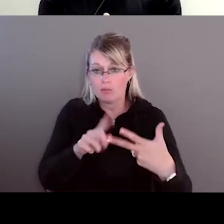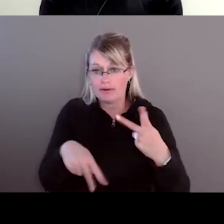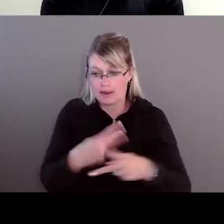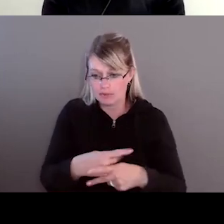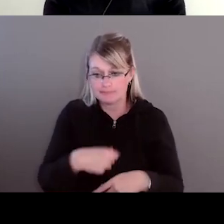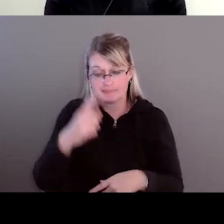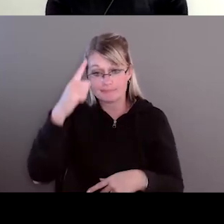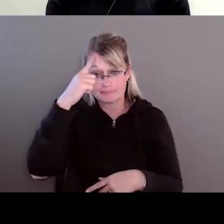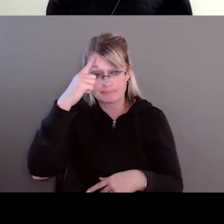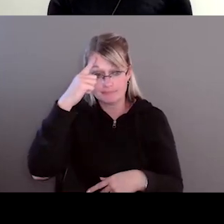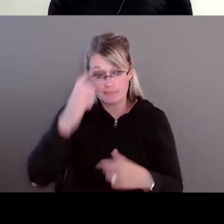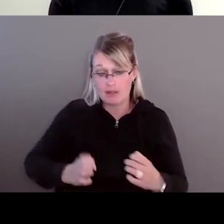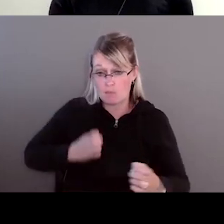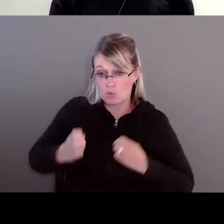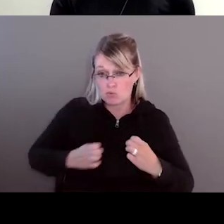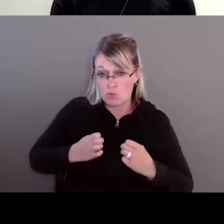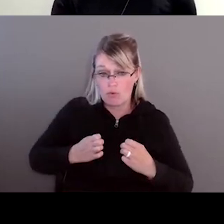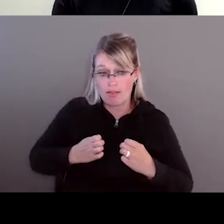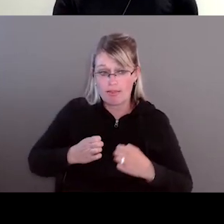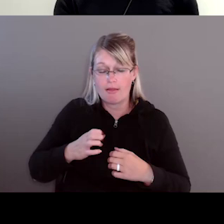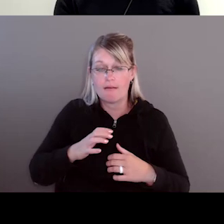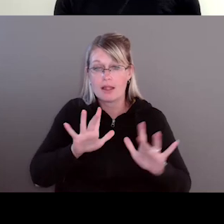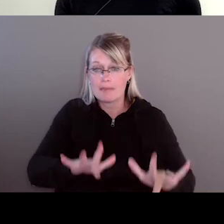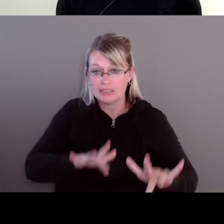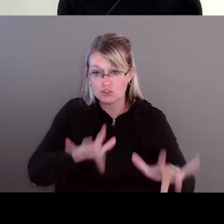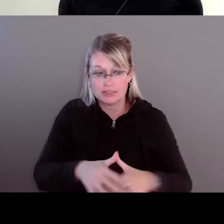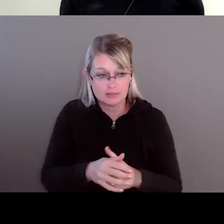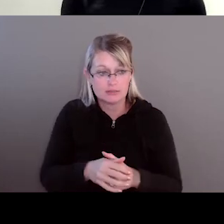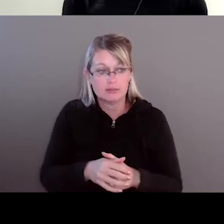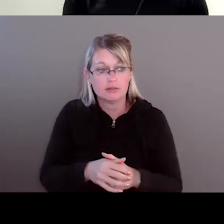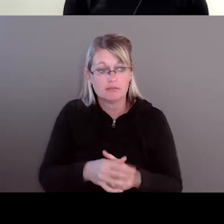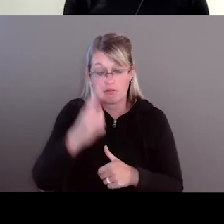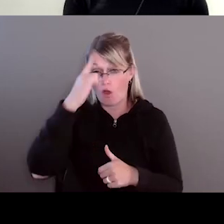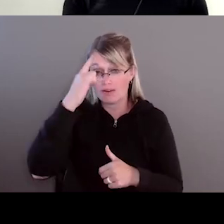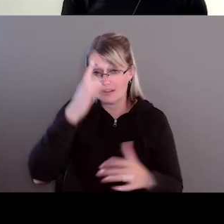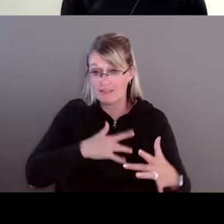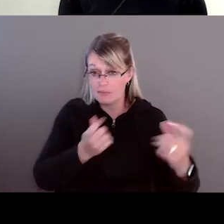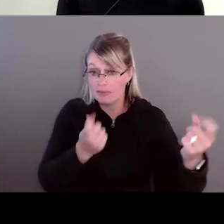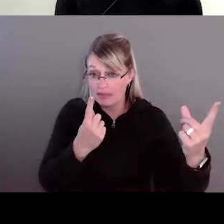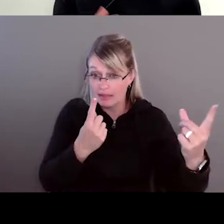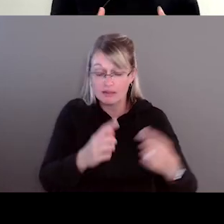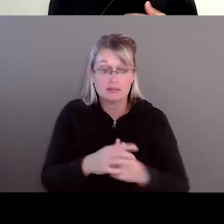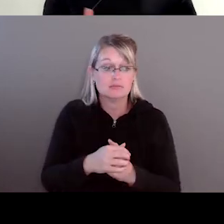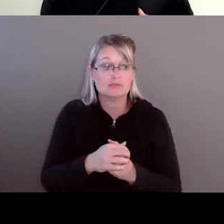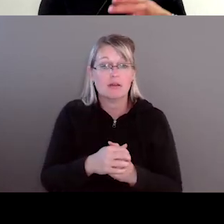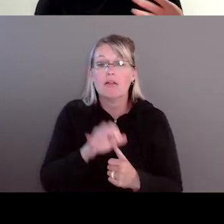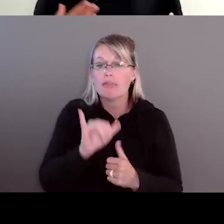Cognitive, emotional, and compassionate. Cognitive empathy, this is how we understand